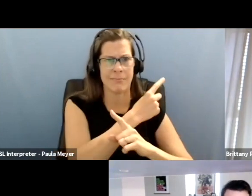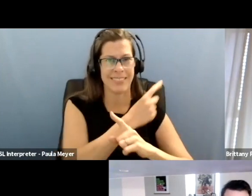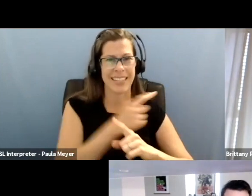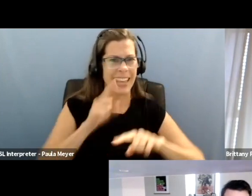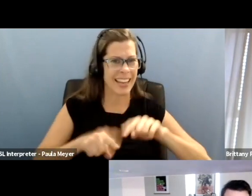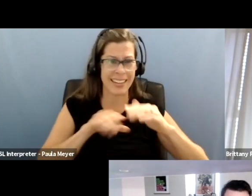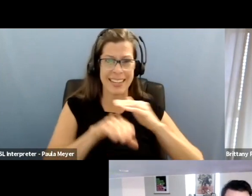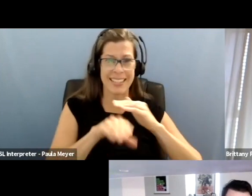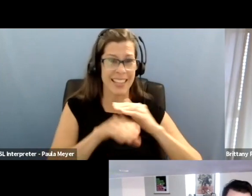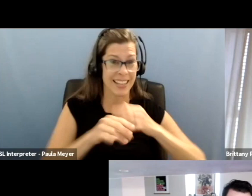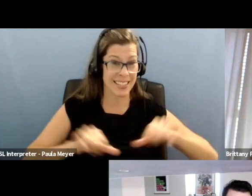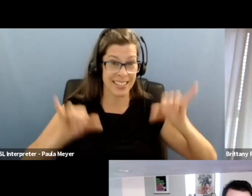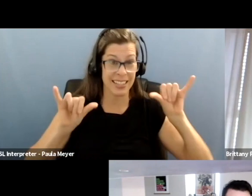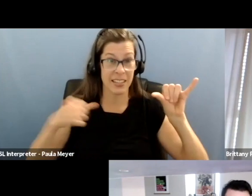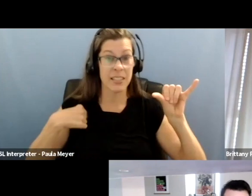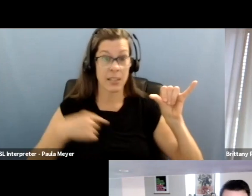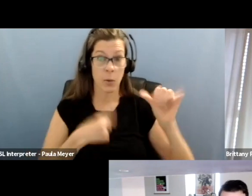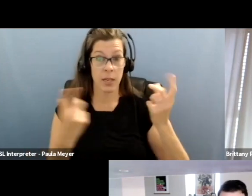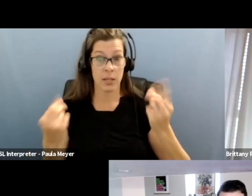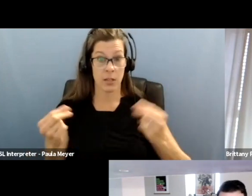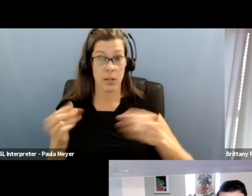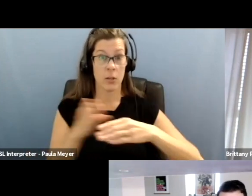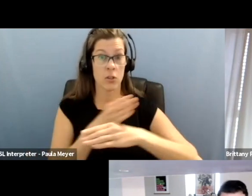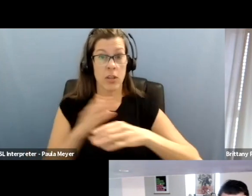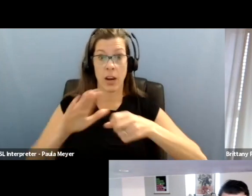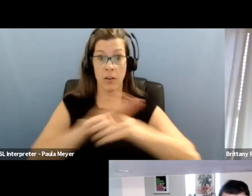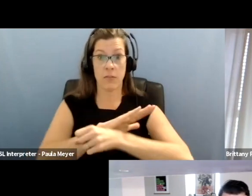So what we do is we share the full transcript via StreamText,